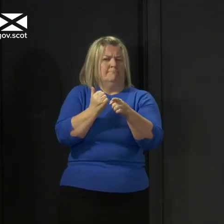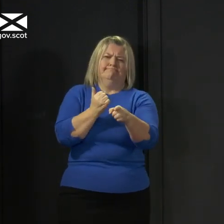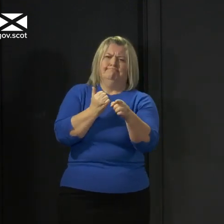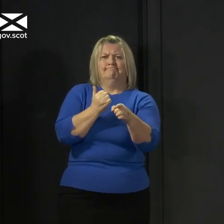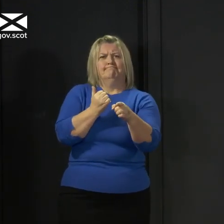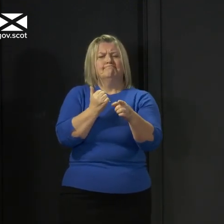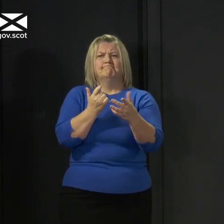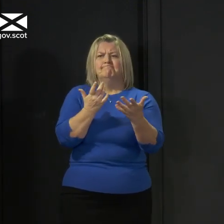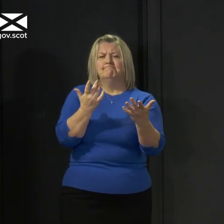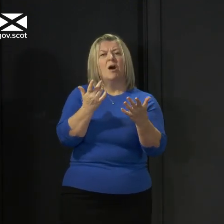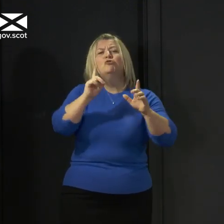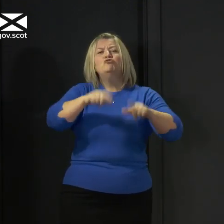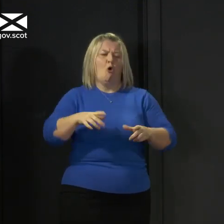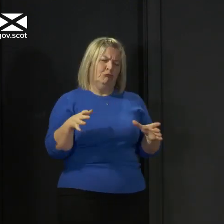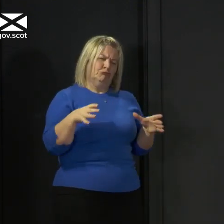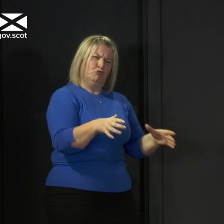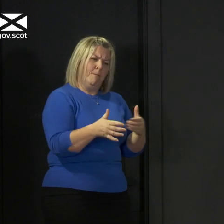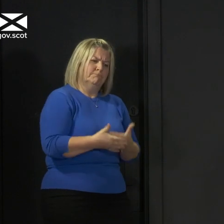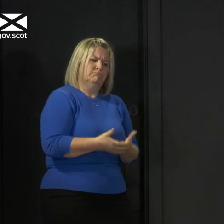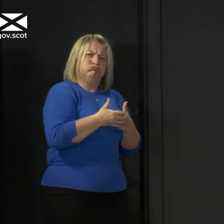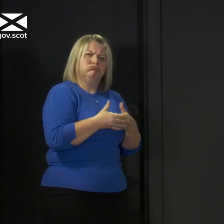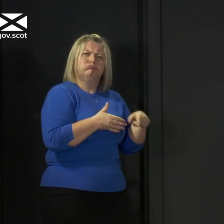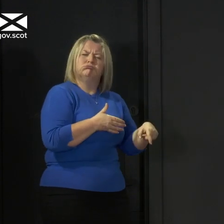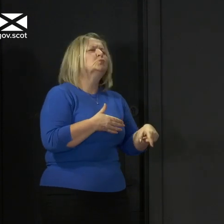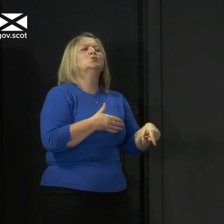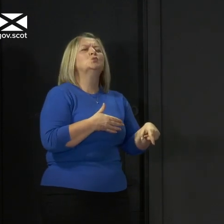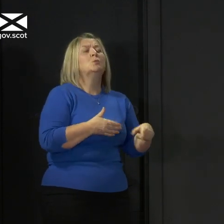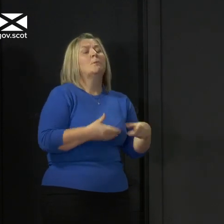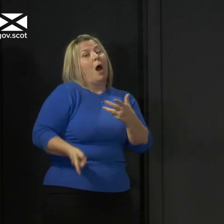might not be in the shielded group but potentially at risk in some other way